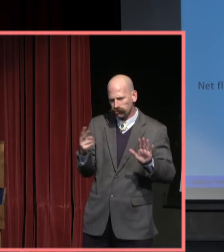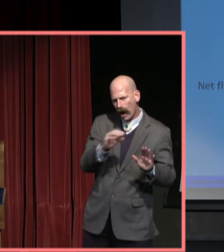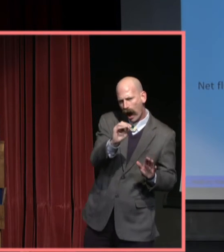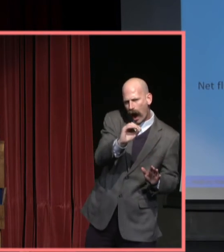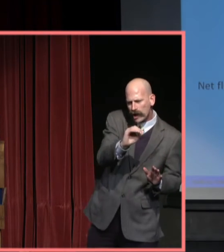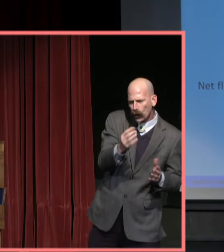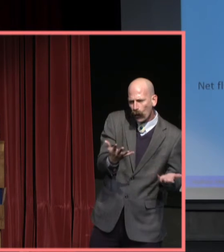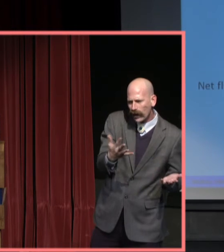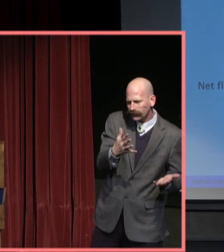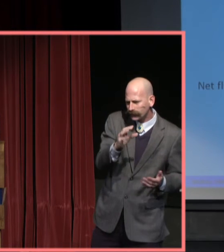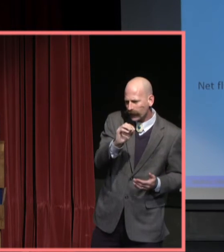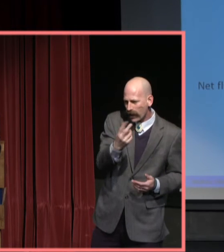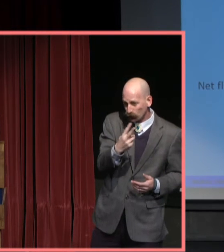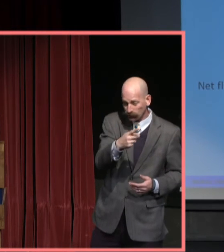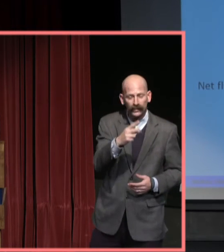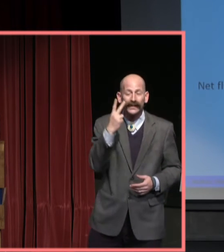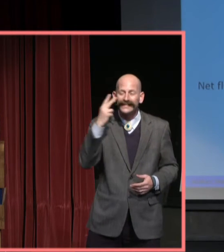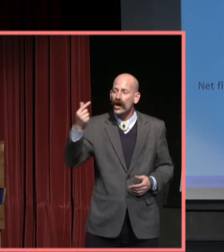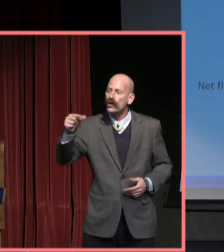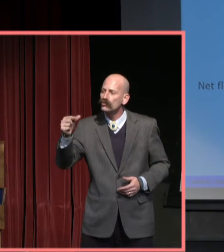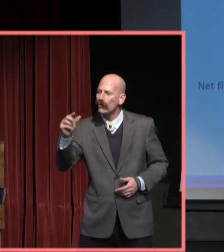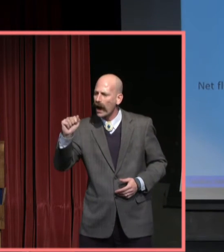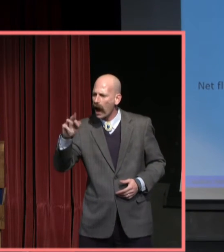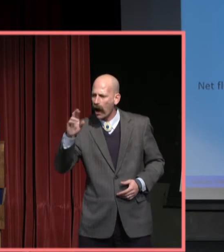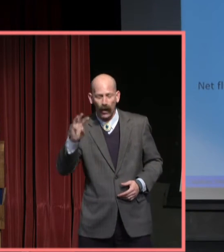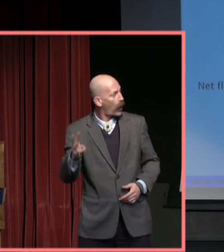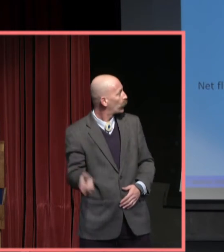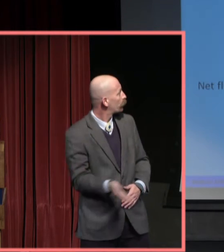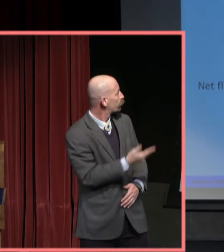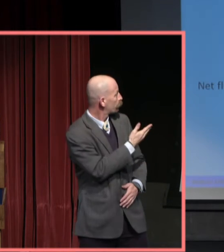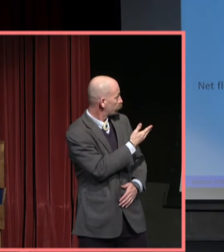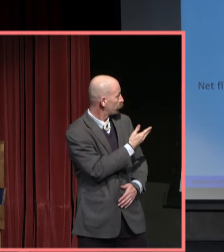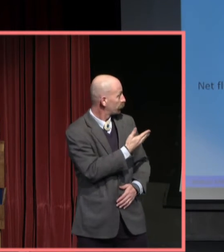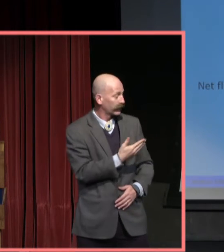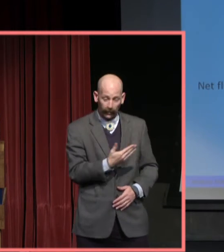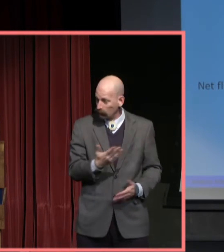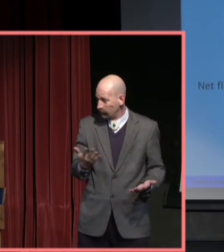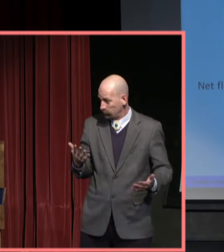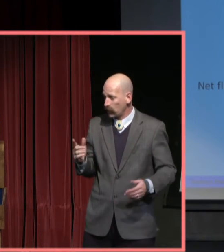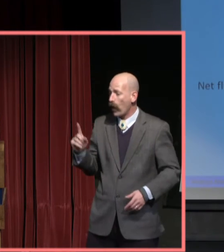So oxygen is shown by the green arrows and in most places it's doing the opposite thing.